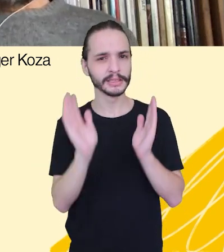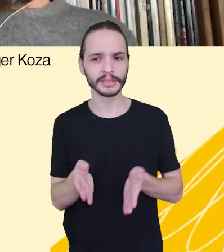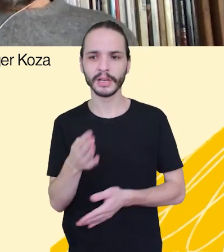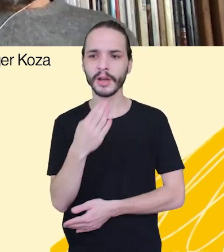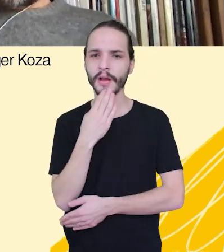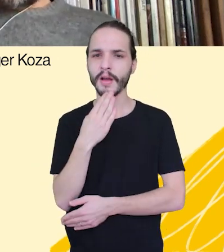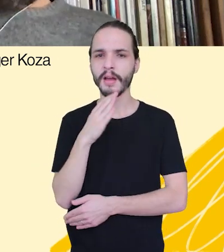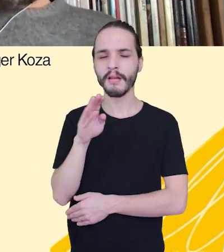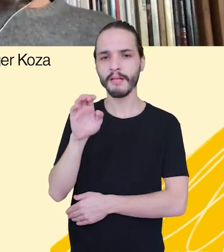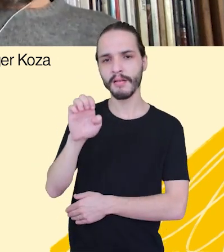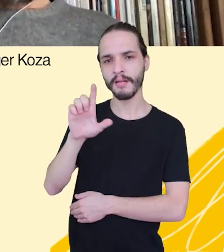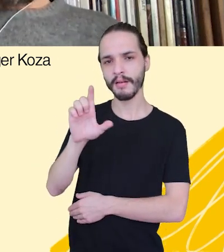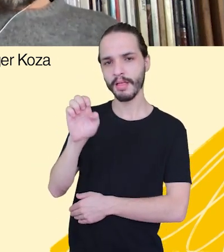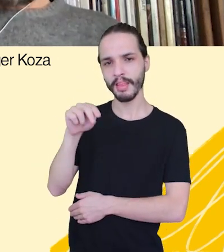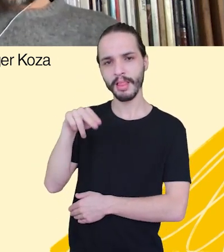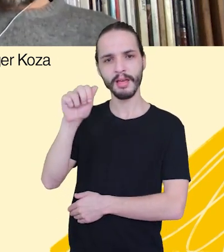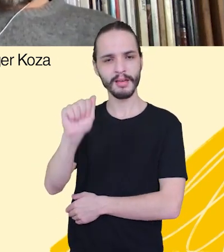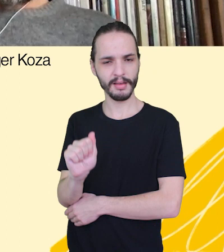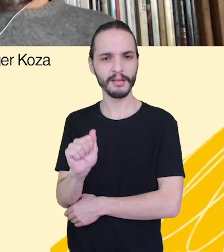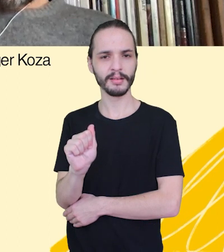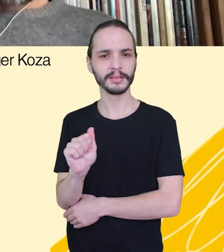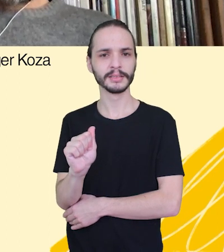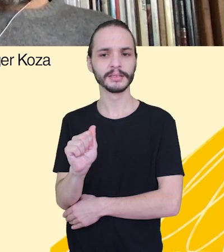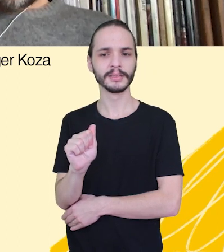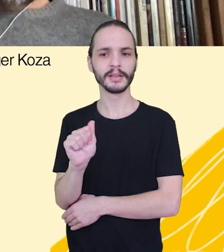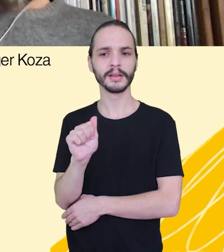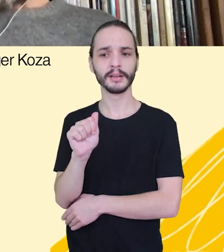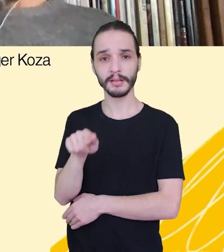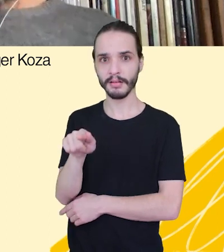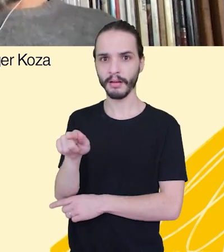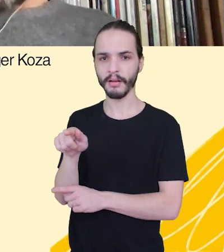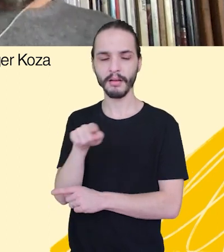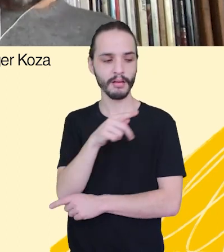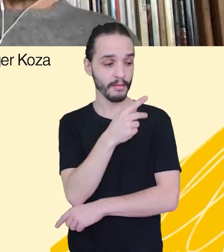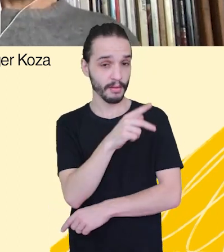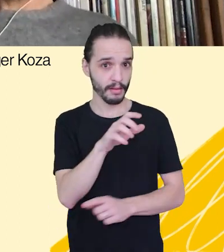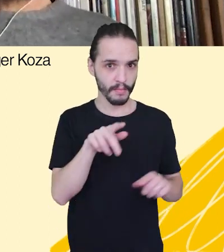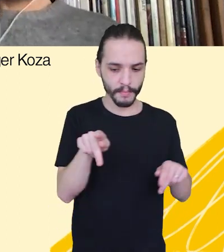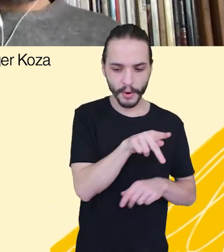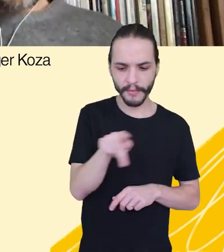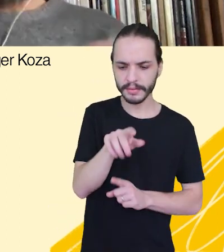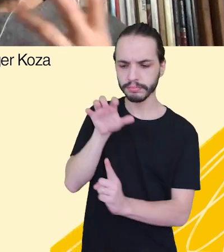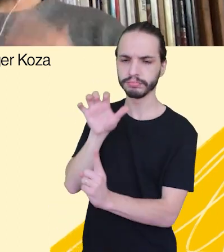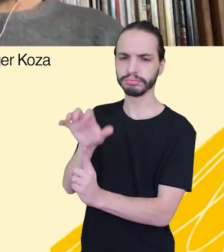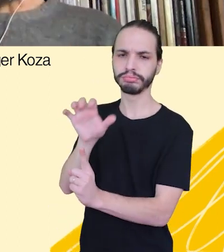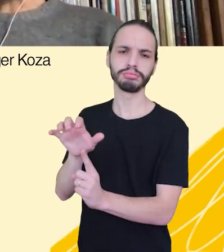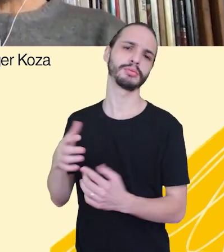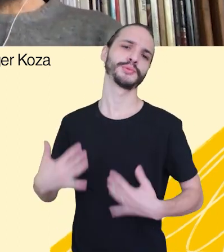the impact that you have as a teacher is significant. So would that be?